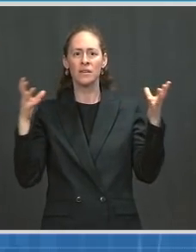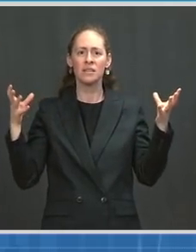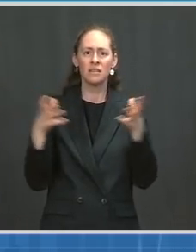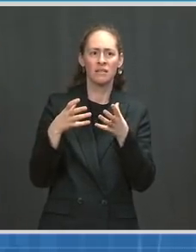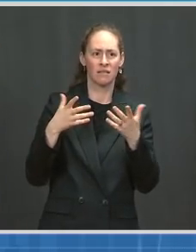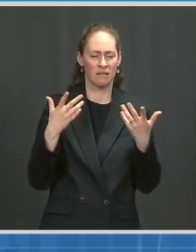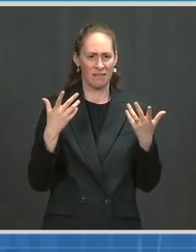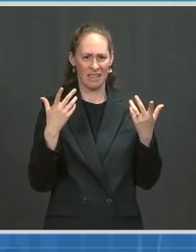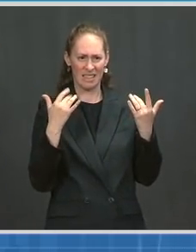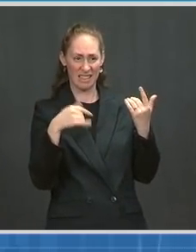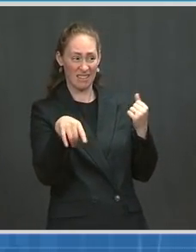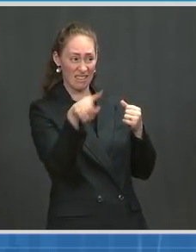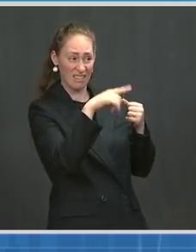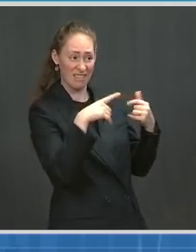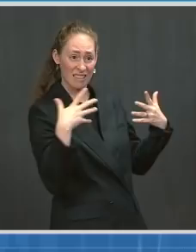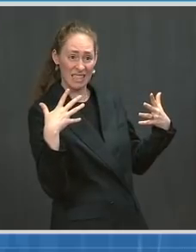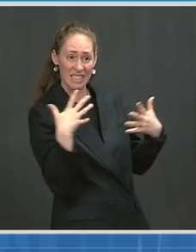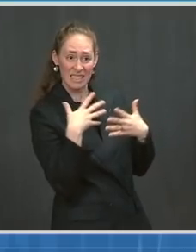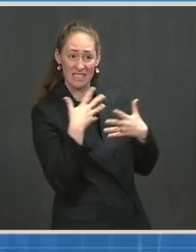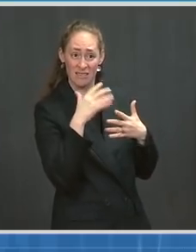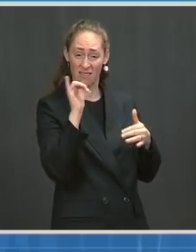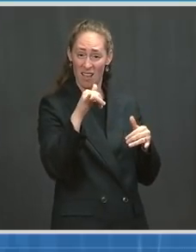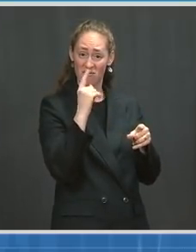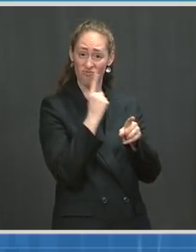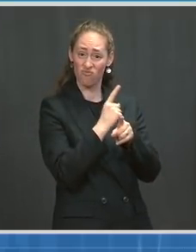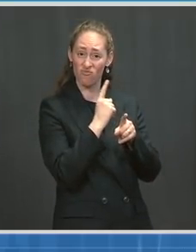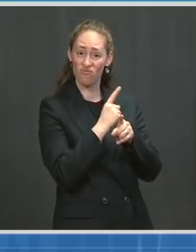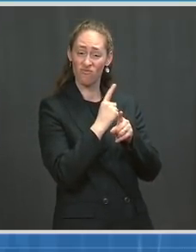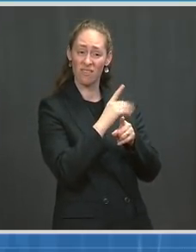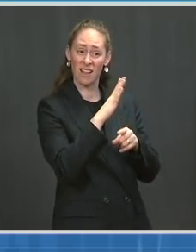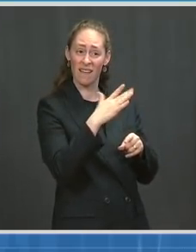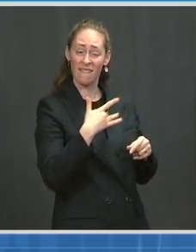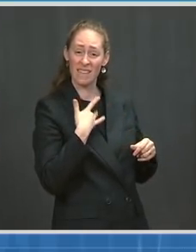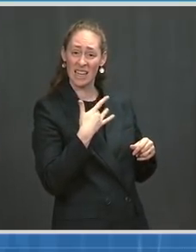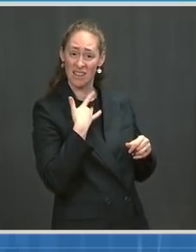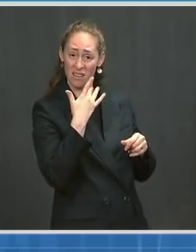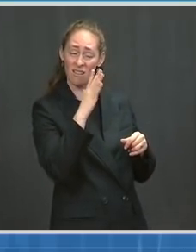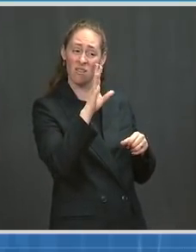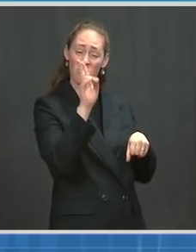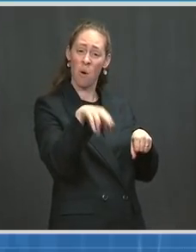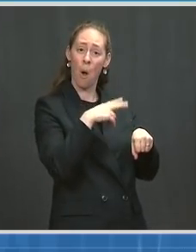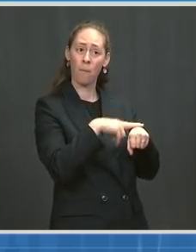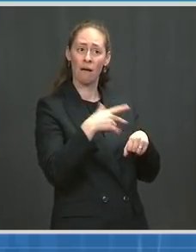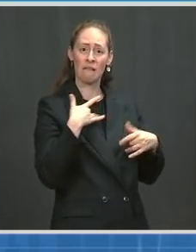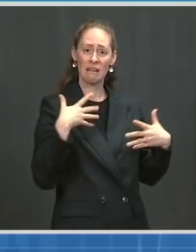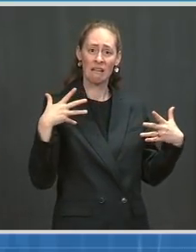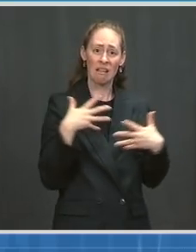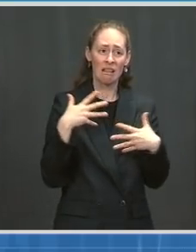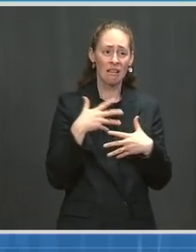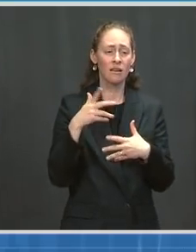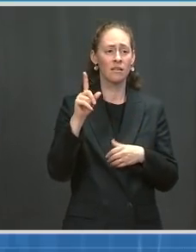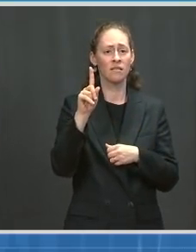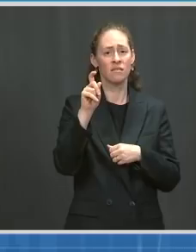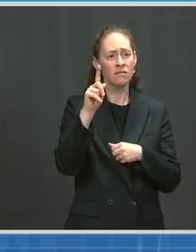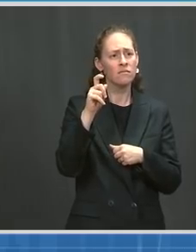And to Dr. Walensky, what does it say about the response to the CDC's communications over the last week if people do continue to have that fear?